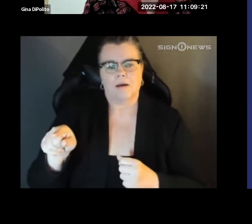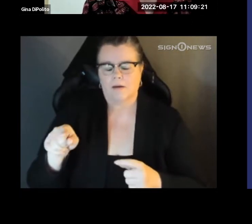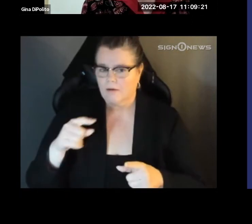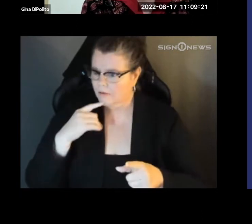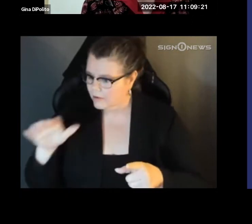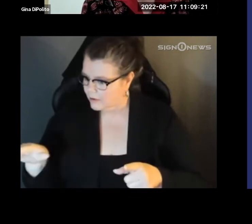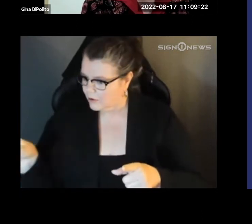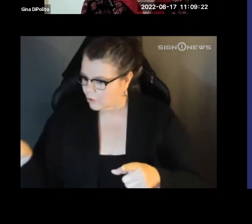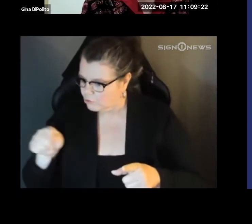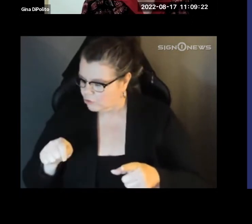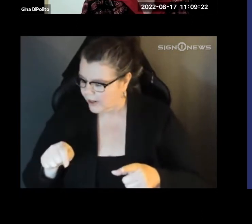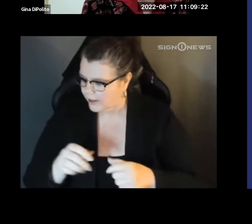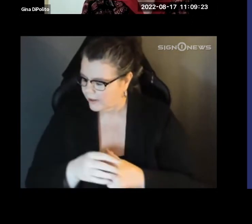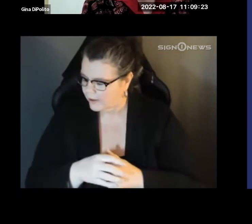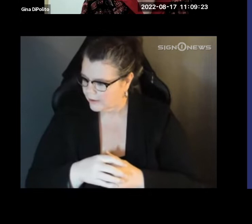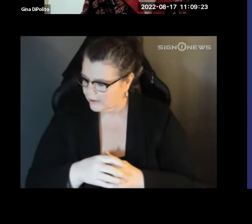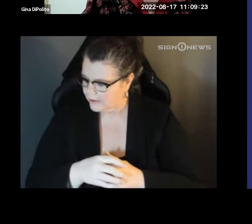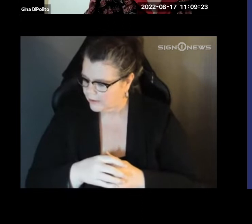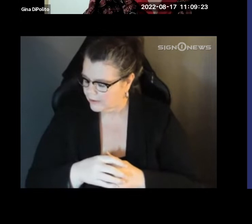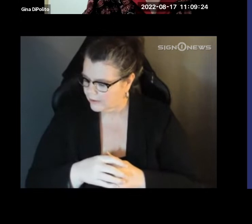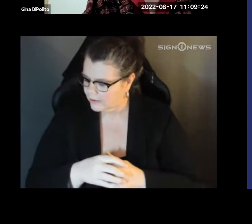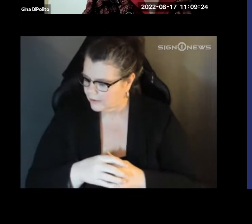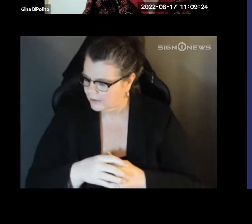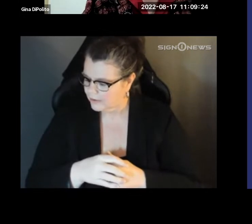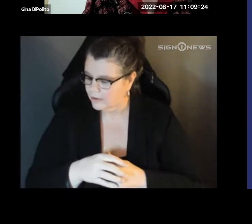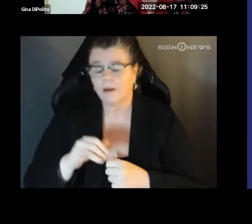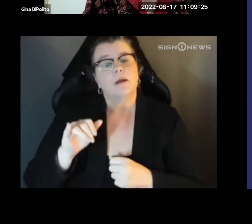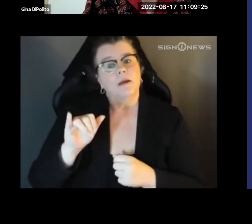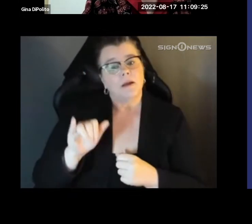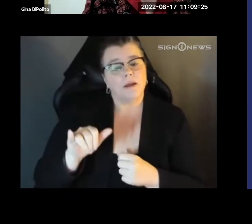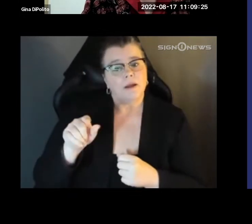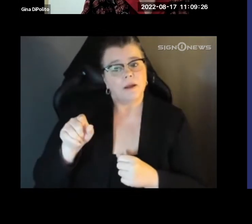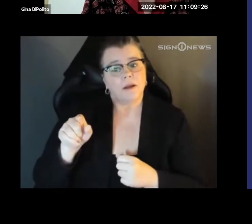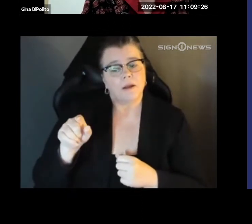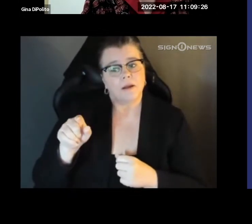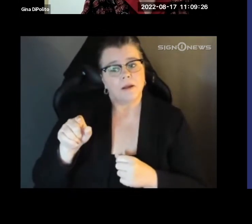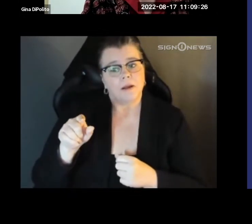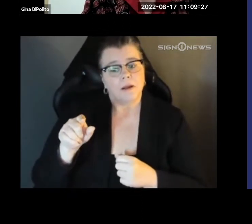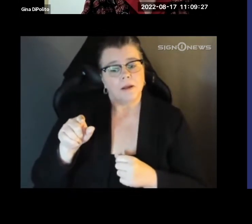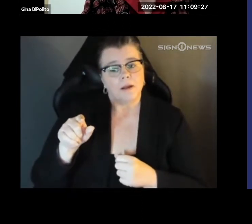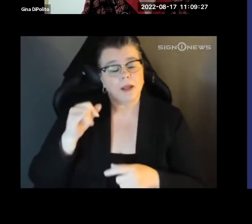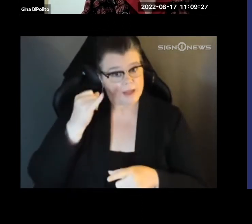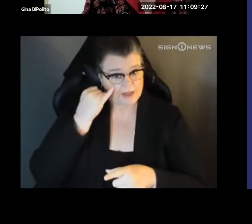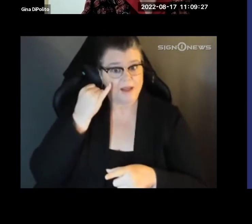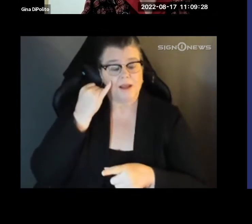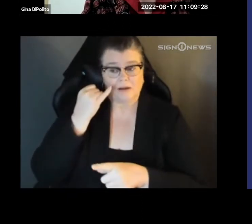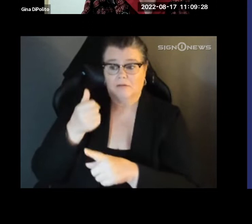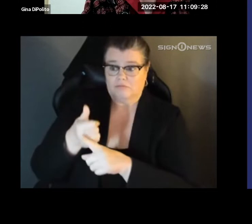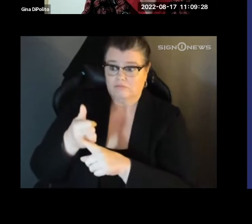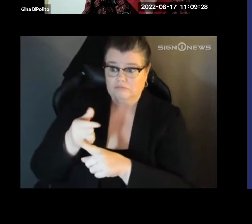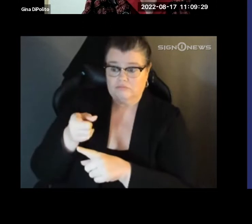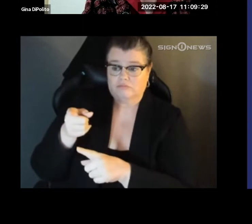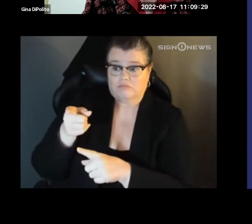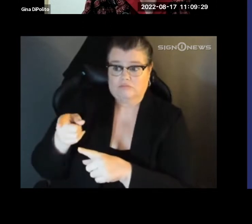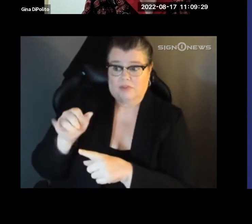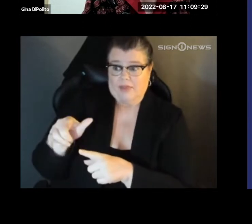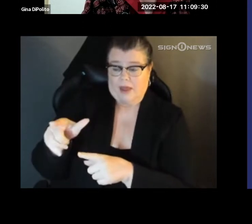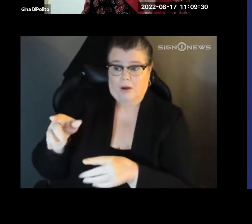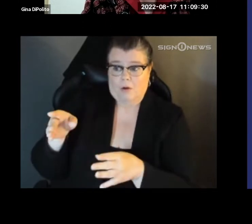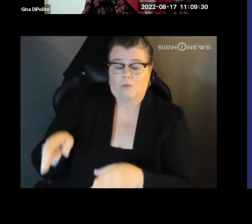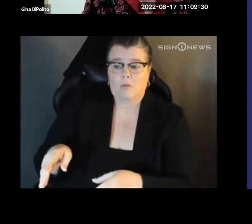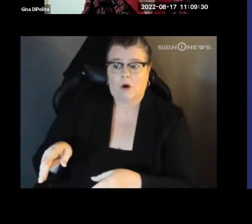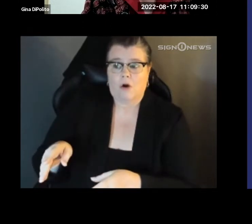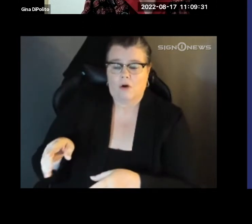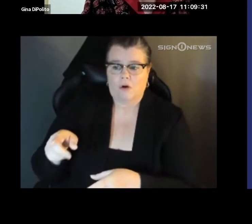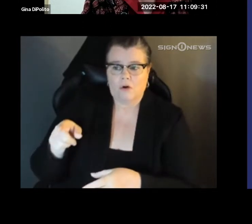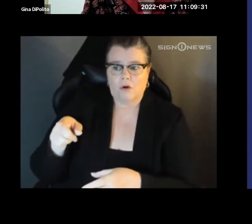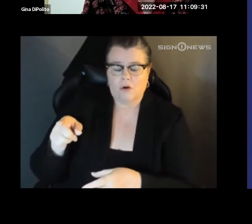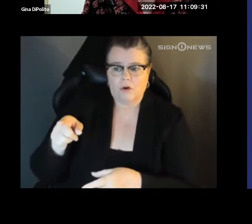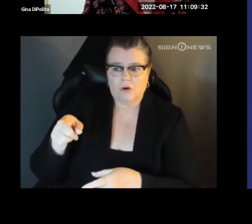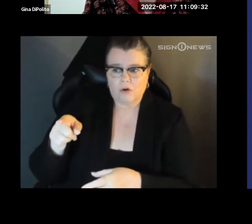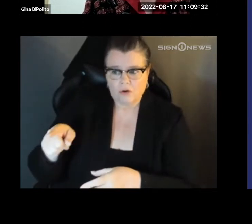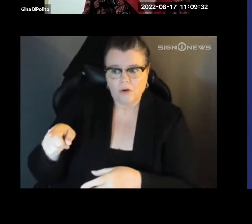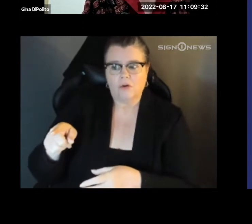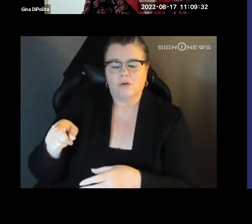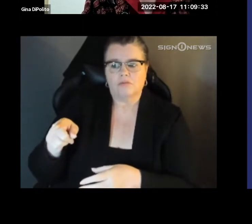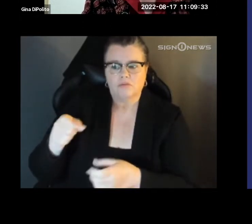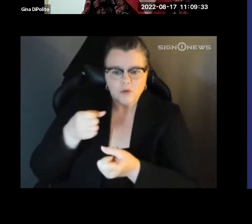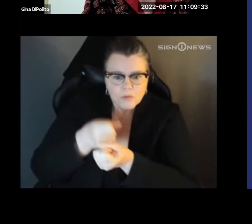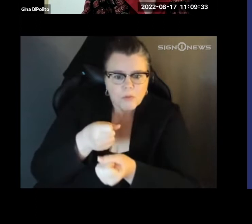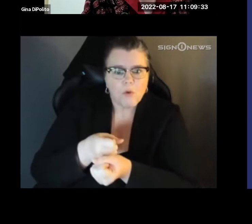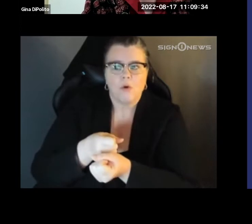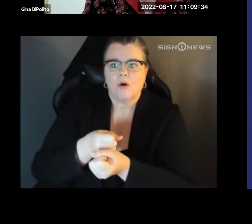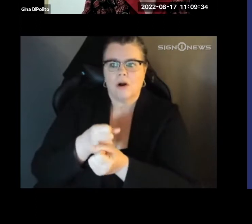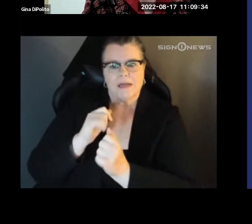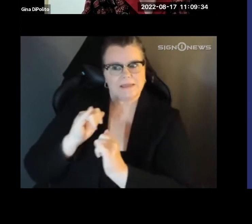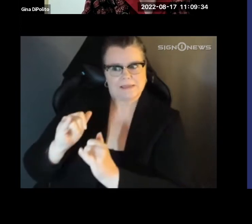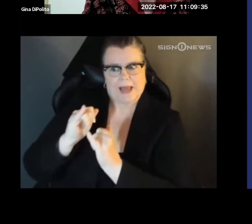and if so those if include what matters to you there's the candidates